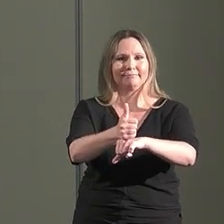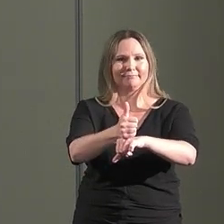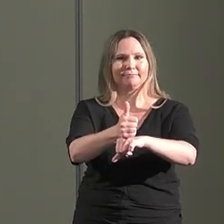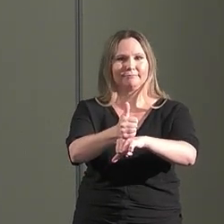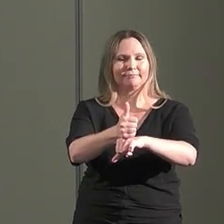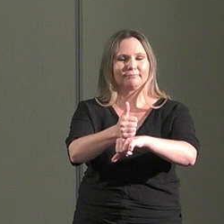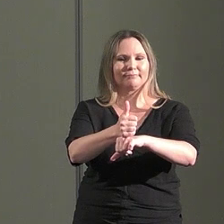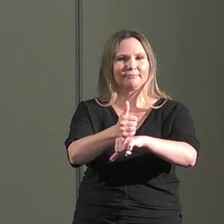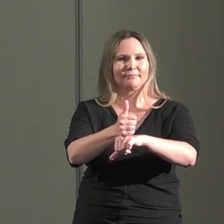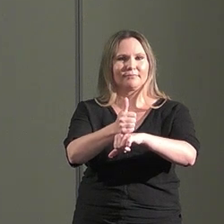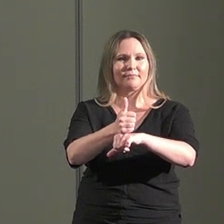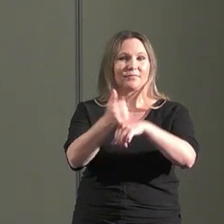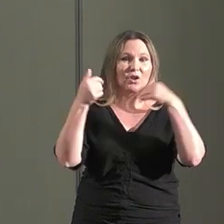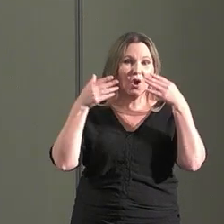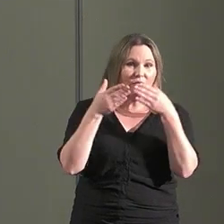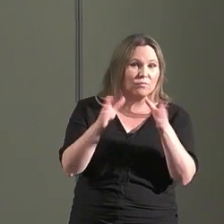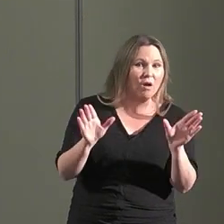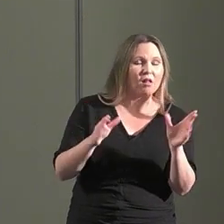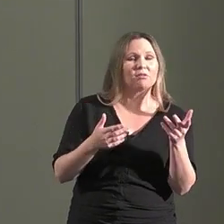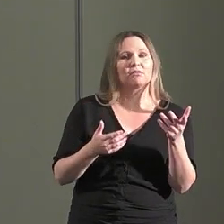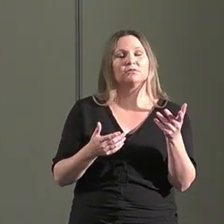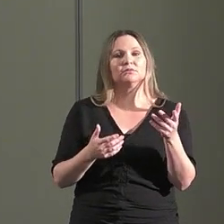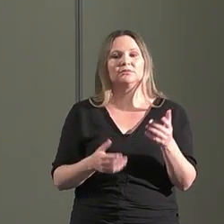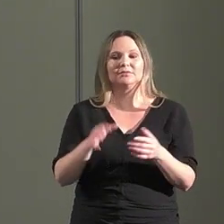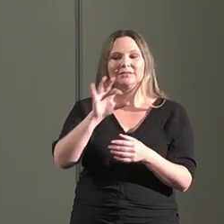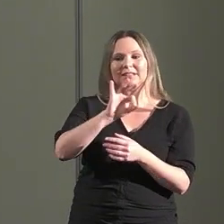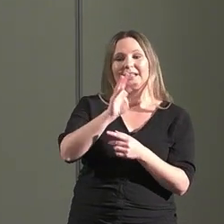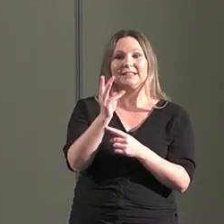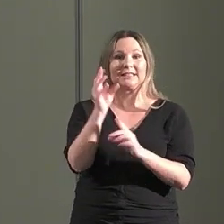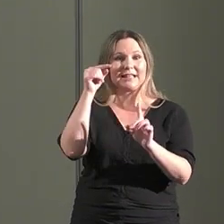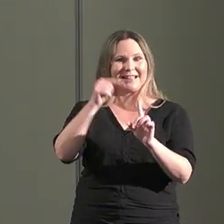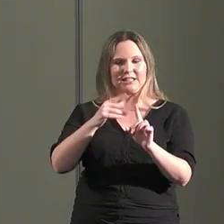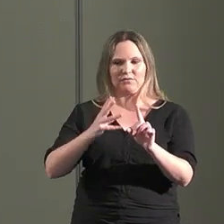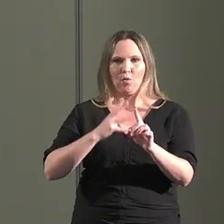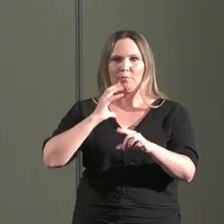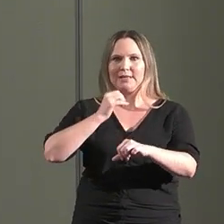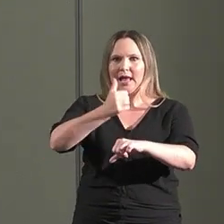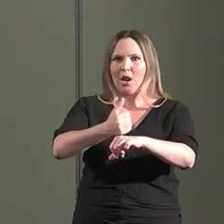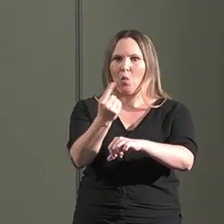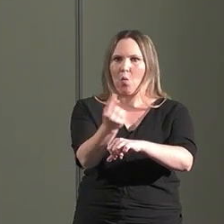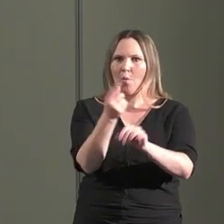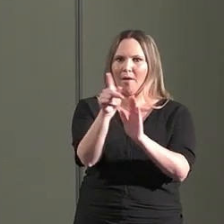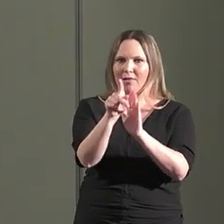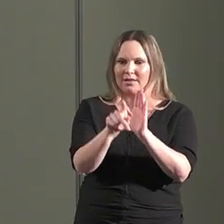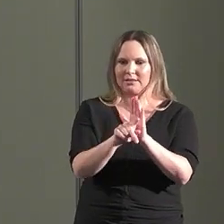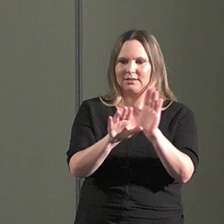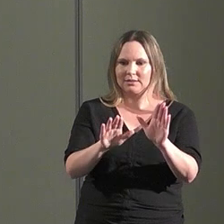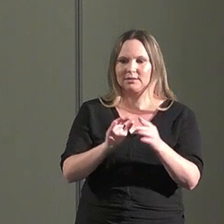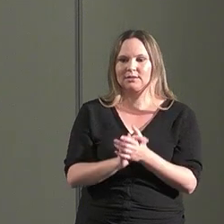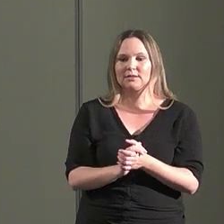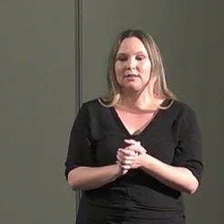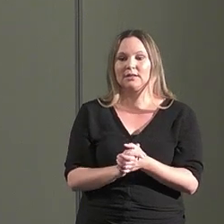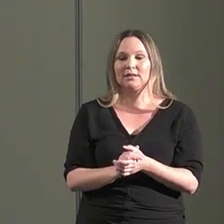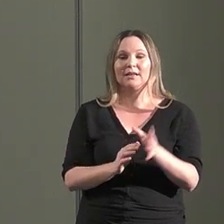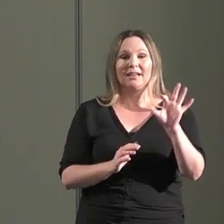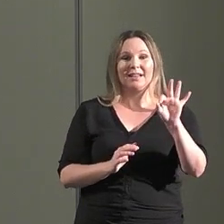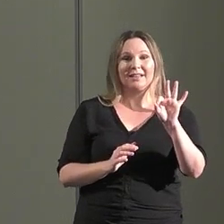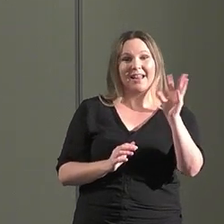Overall, 96 in 2012. Standalone policies.